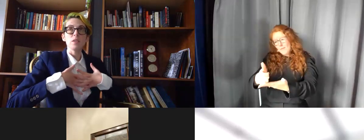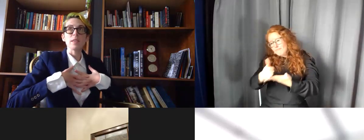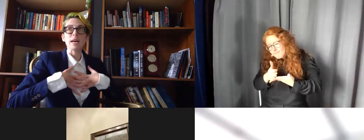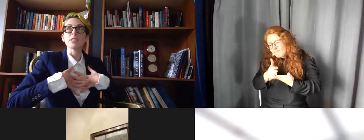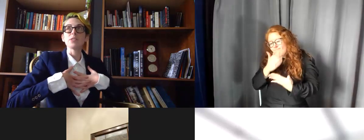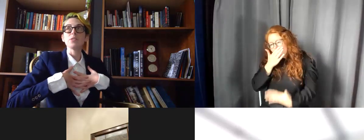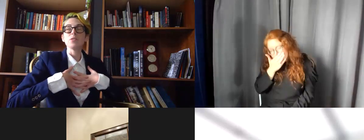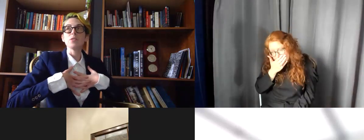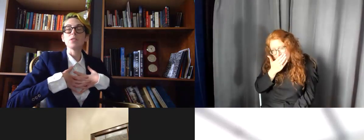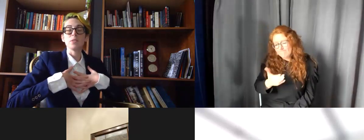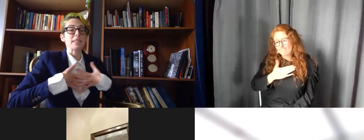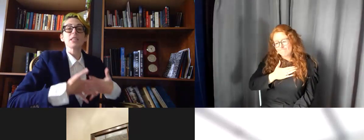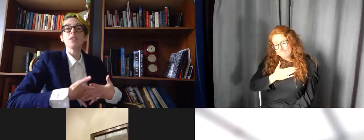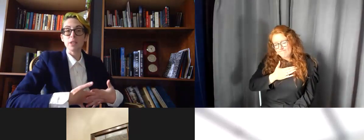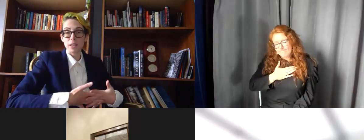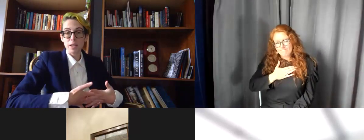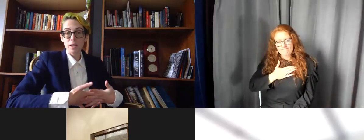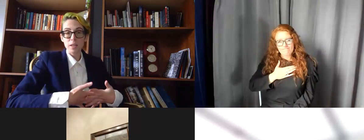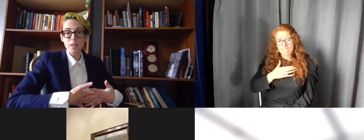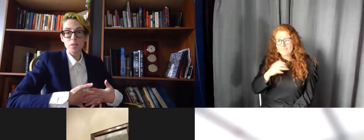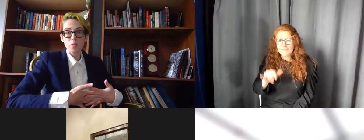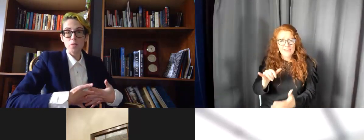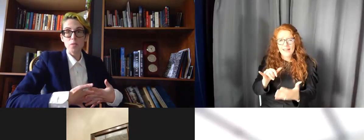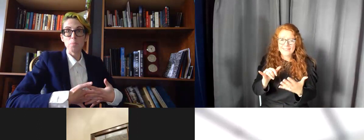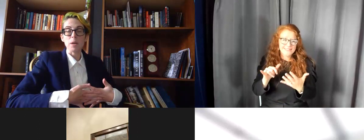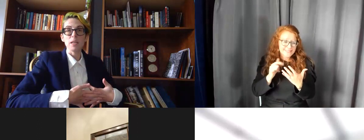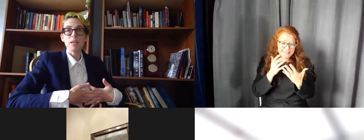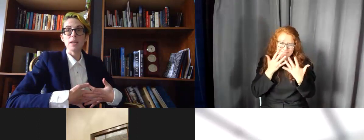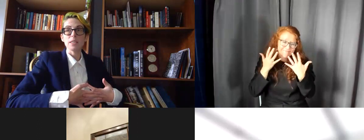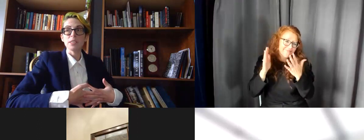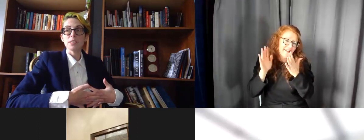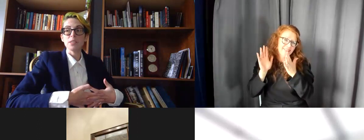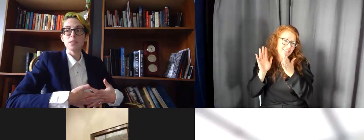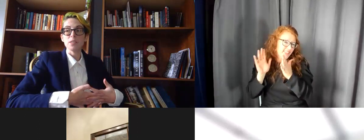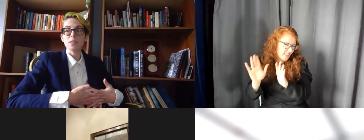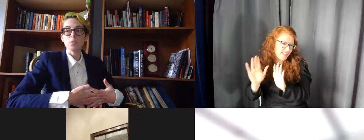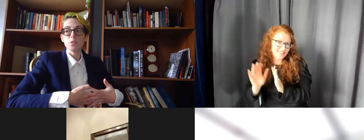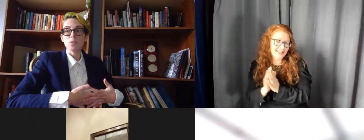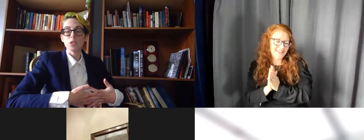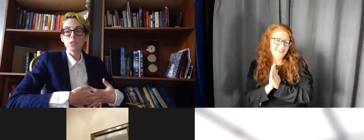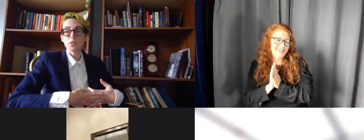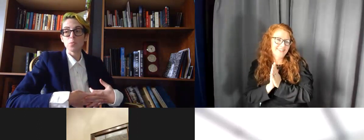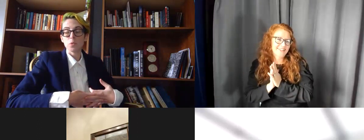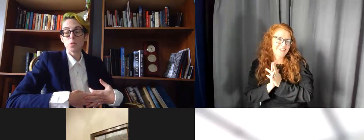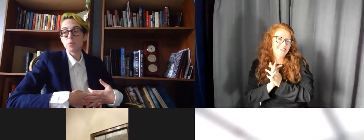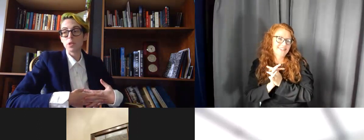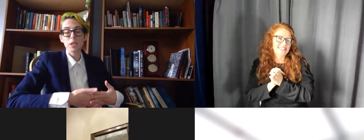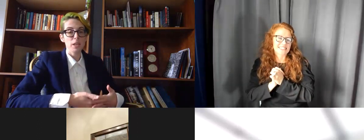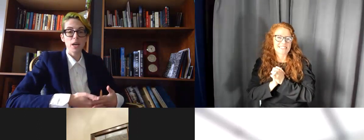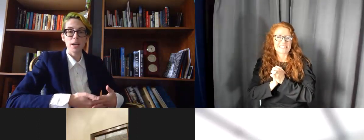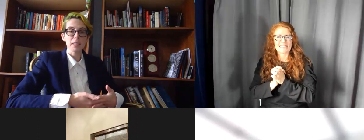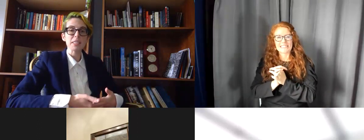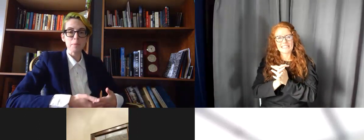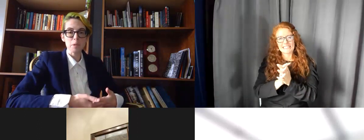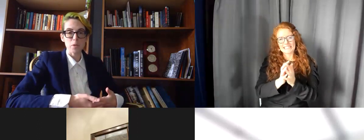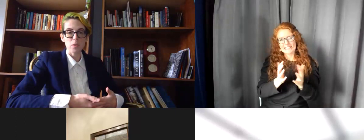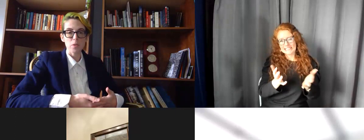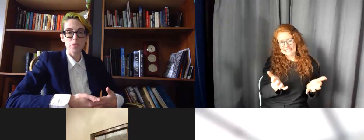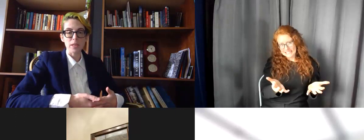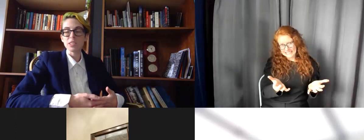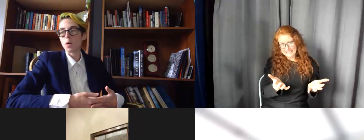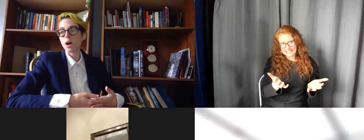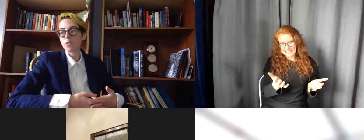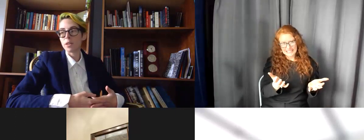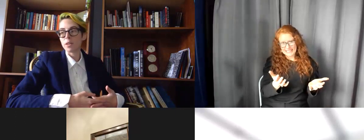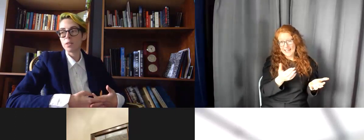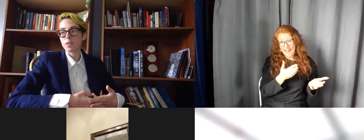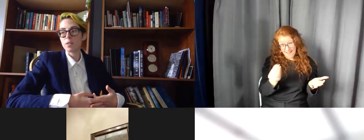Farrah Garland: That's that's lovely. but it's just completely unacceptable that so often